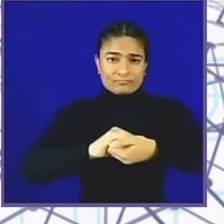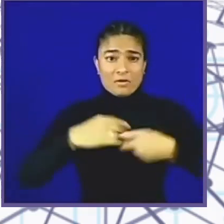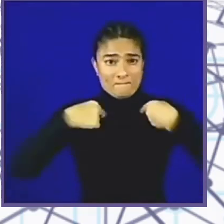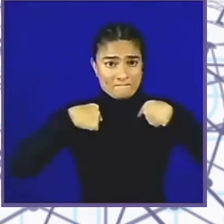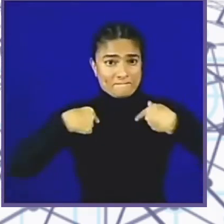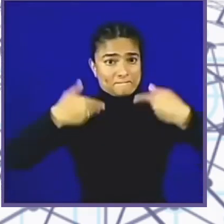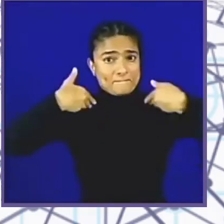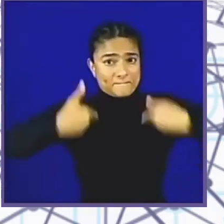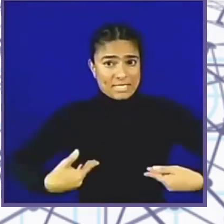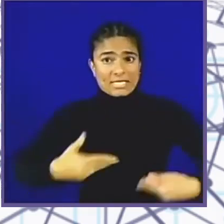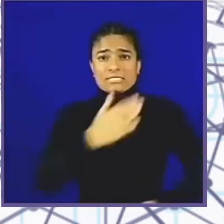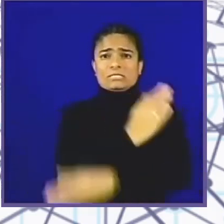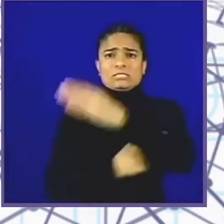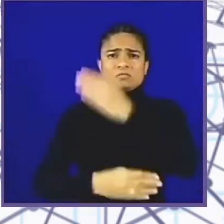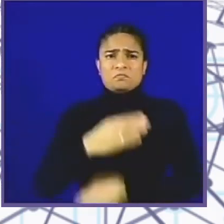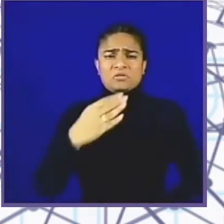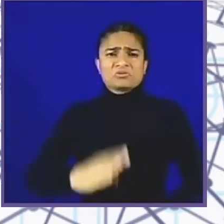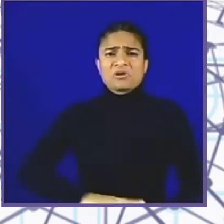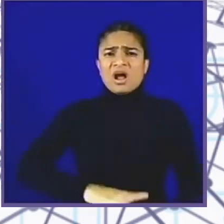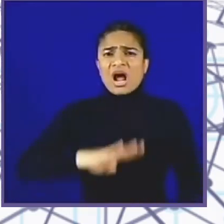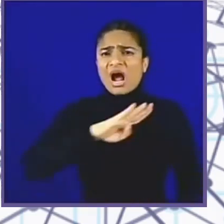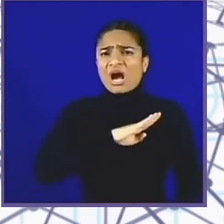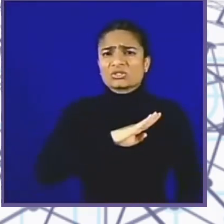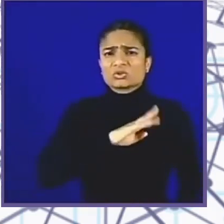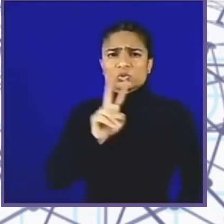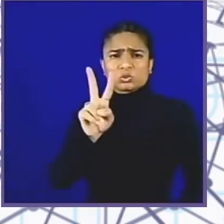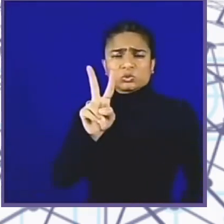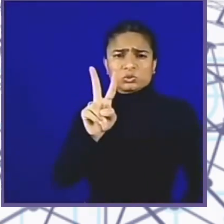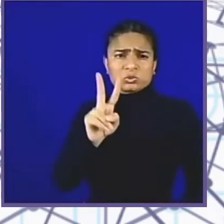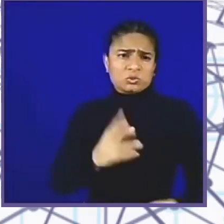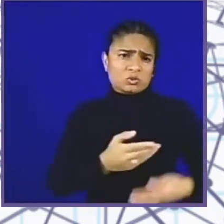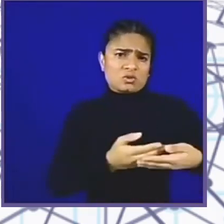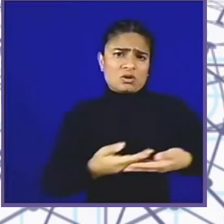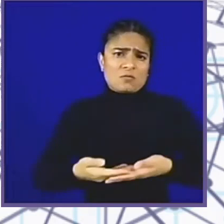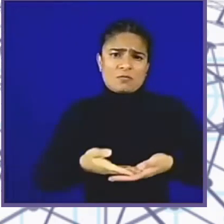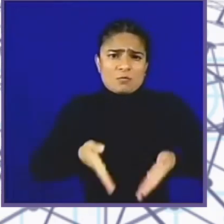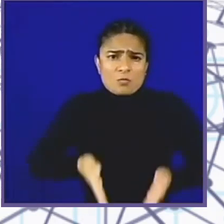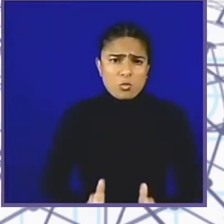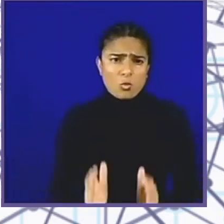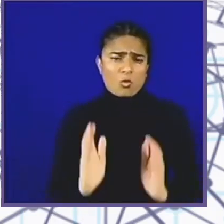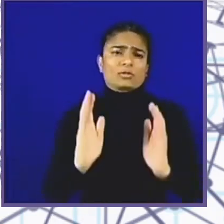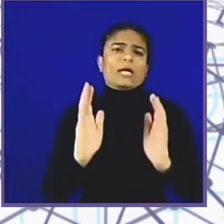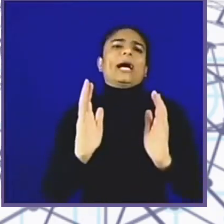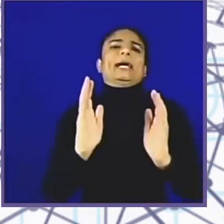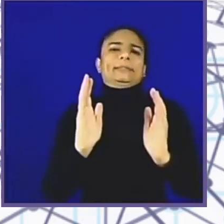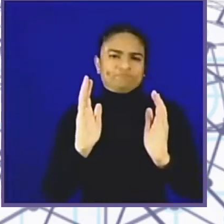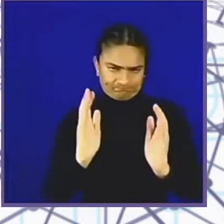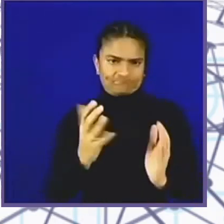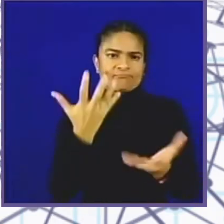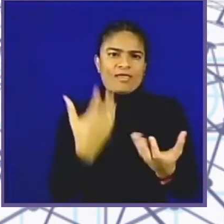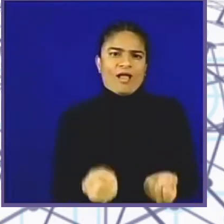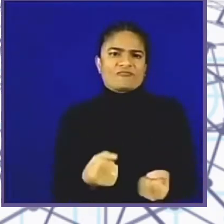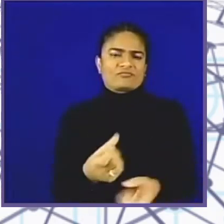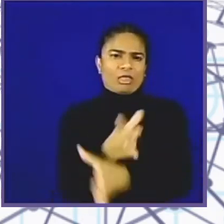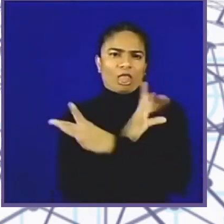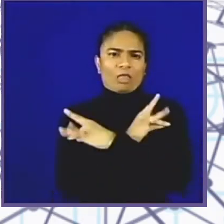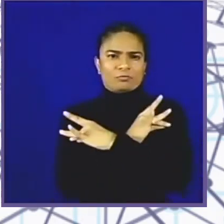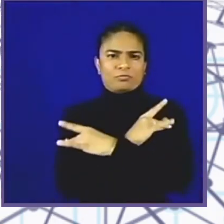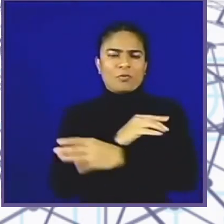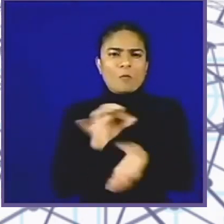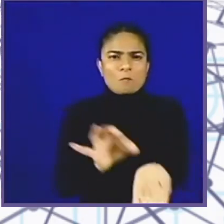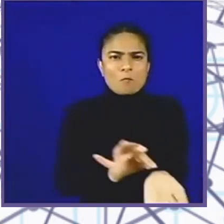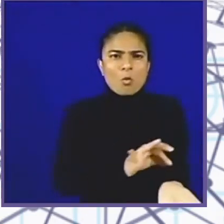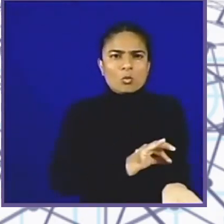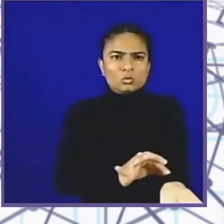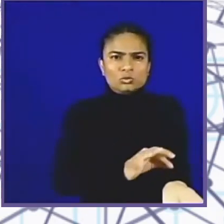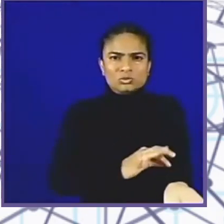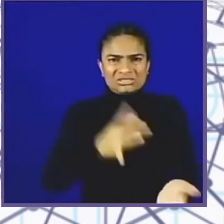especially in my childhood, I have been a an 80 user of multiple assistive technology devices.